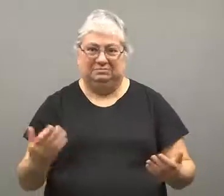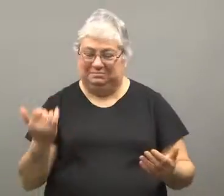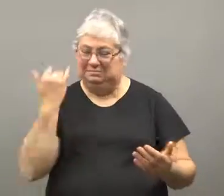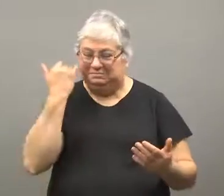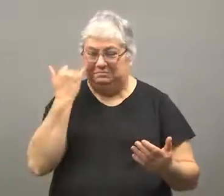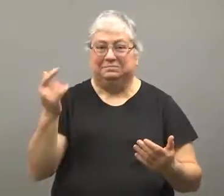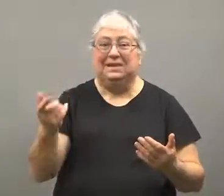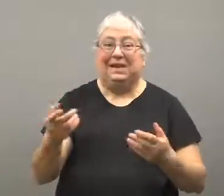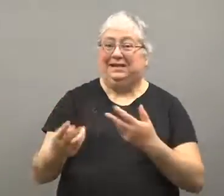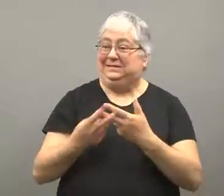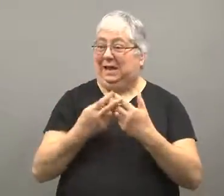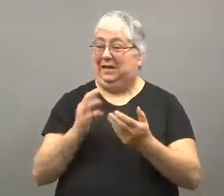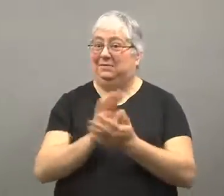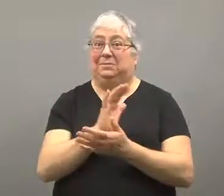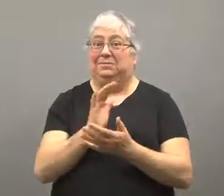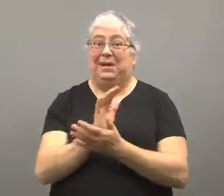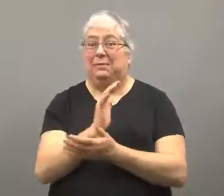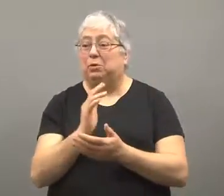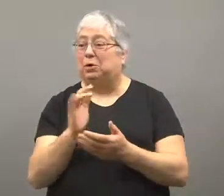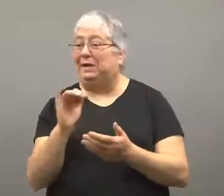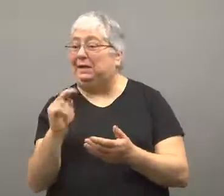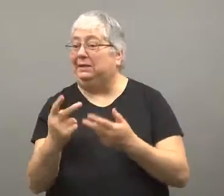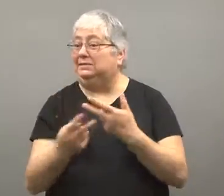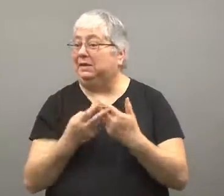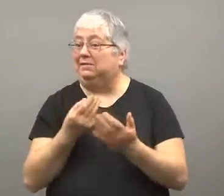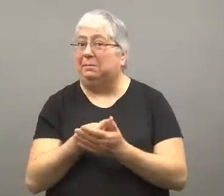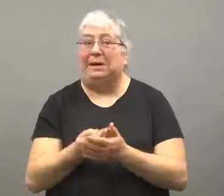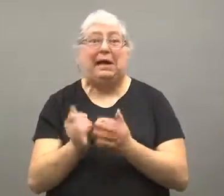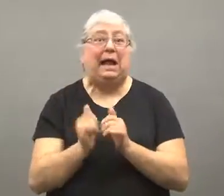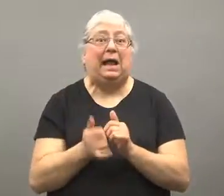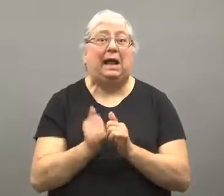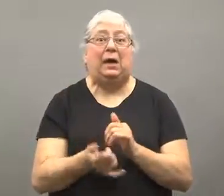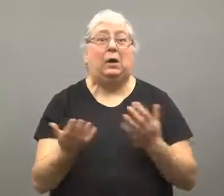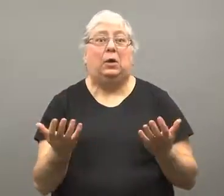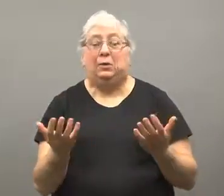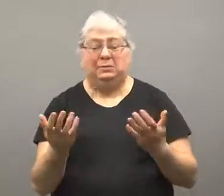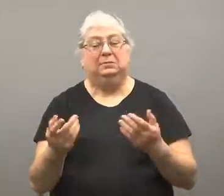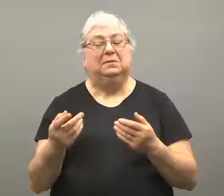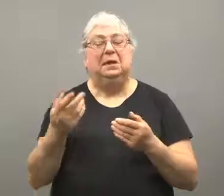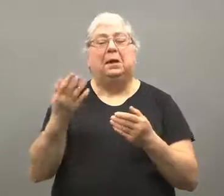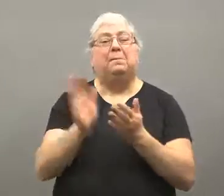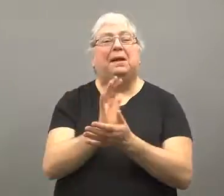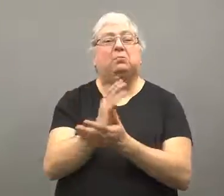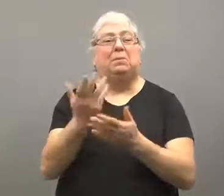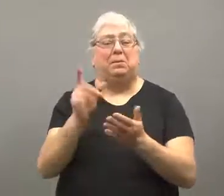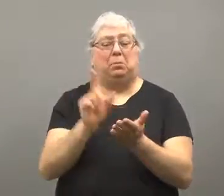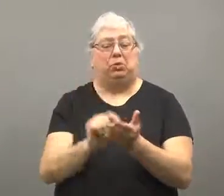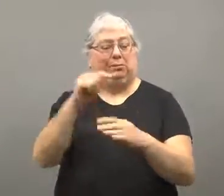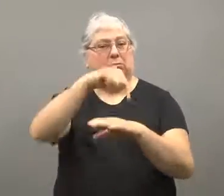How can a person save money on paper and ink?